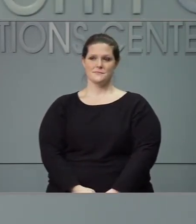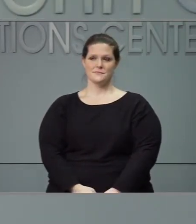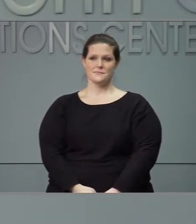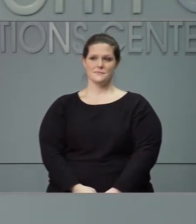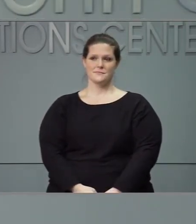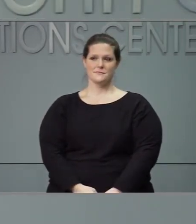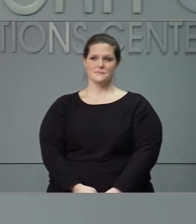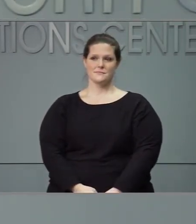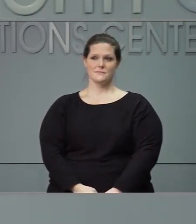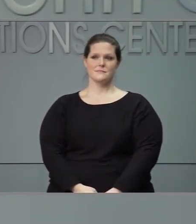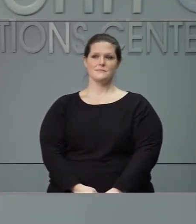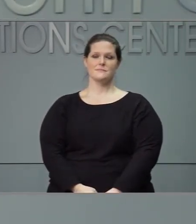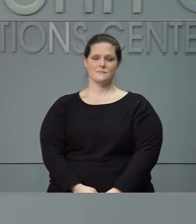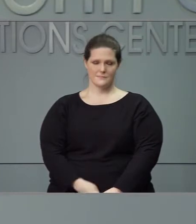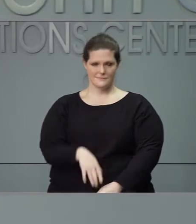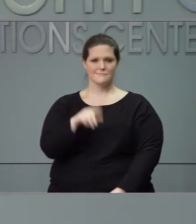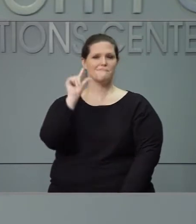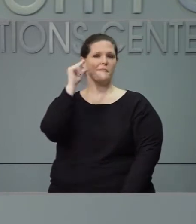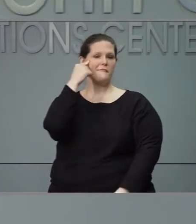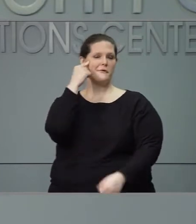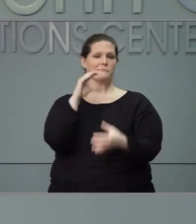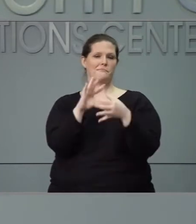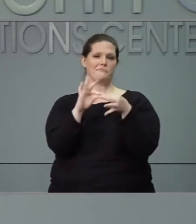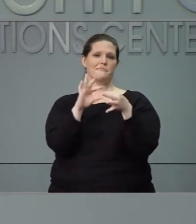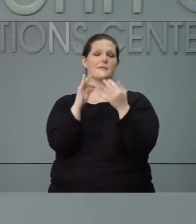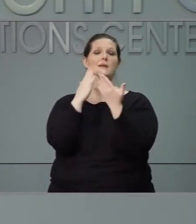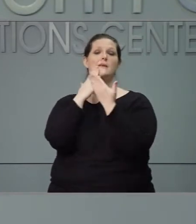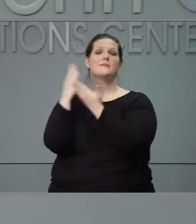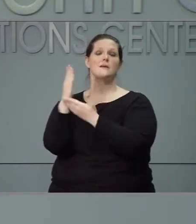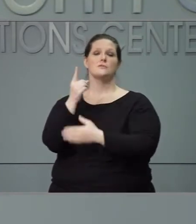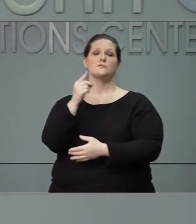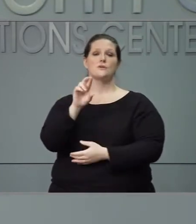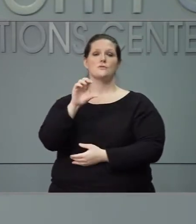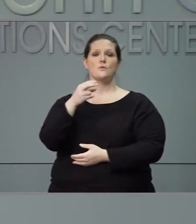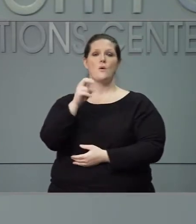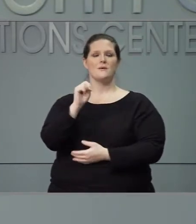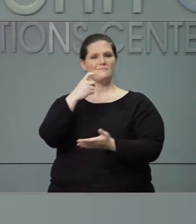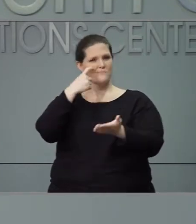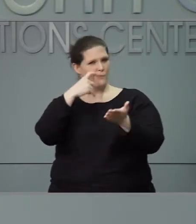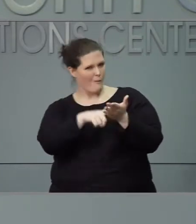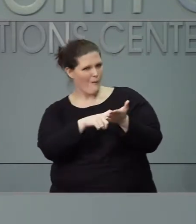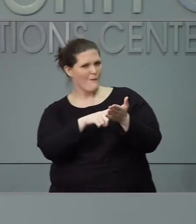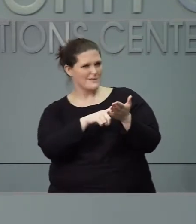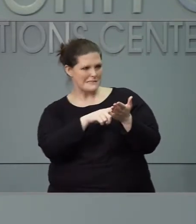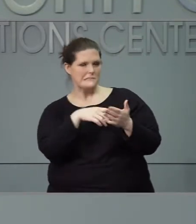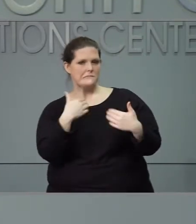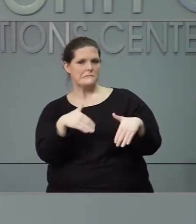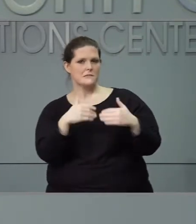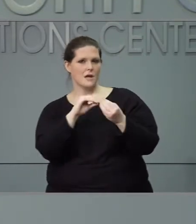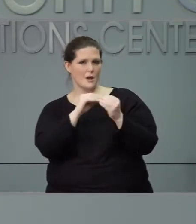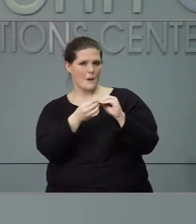QUE NOS APOYEN Y TAMBIÉN DAR MÁS A LOS DESEMPLEADOS, PORQUE TENEMOS UN SISTEMA DE DESEMPLEO MUY MALO Y PELIGROSO. UNO DE